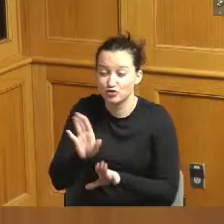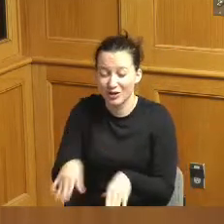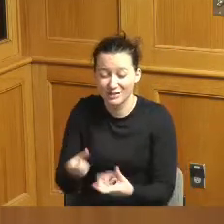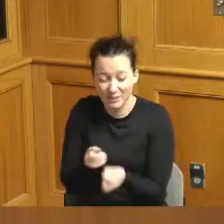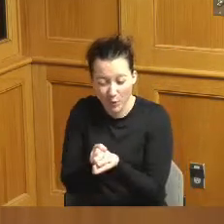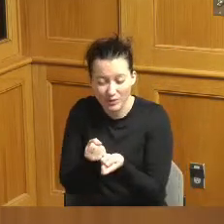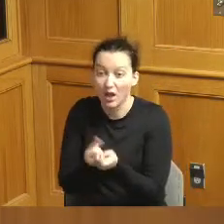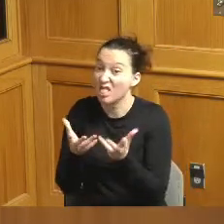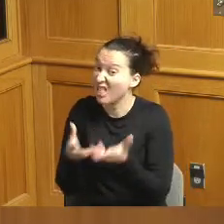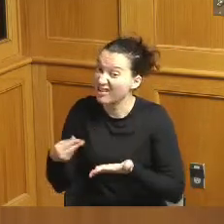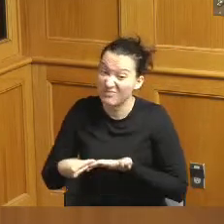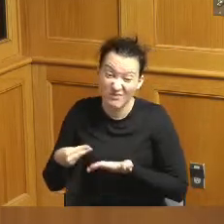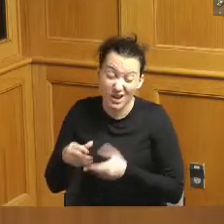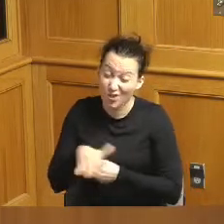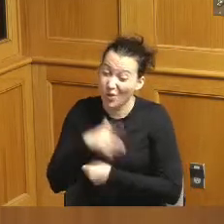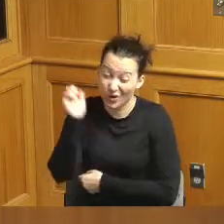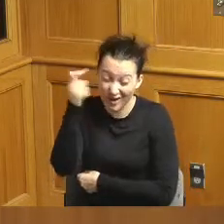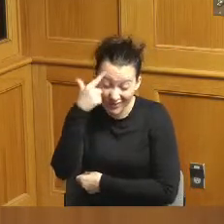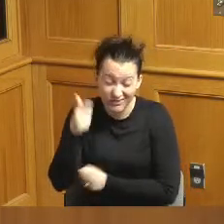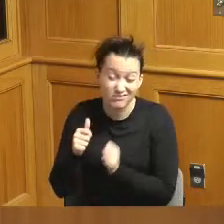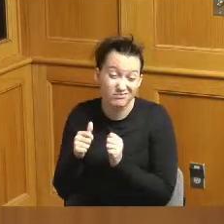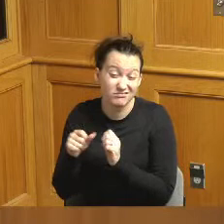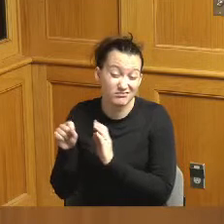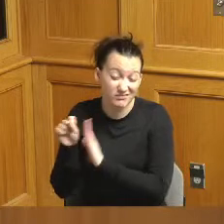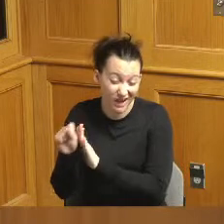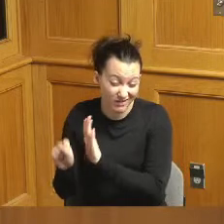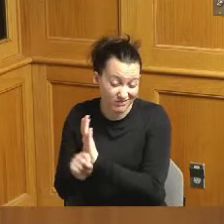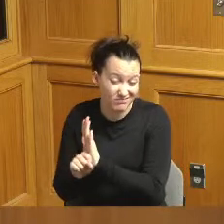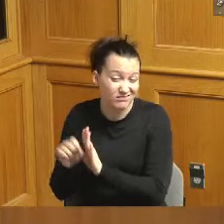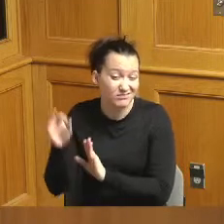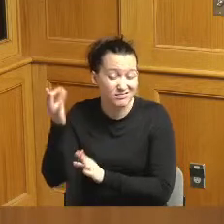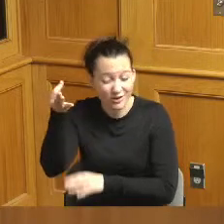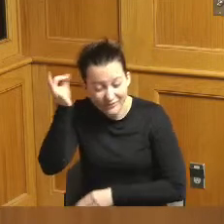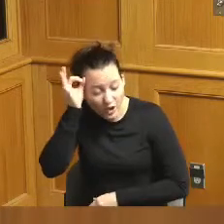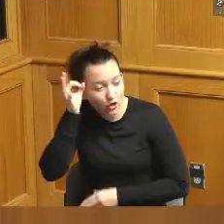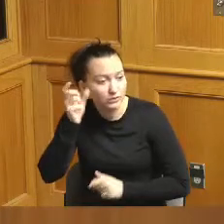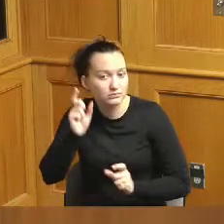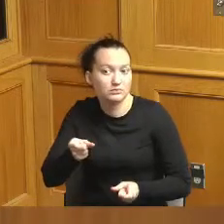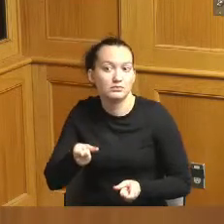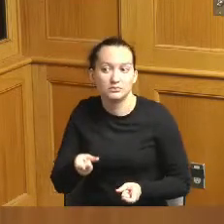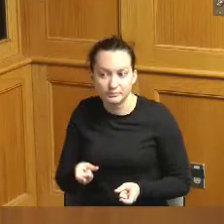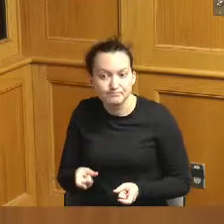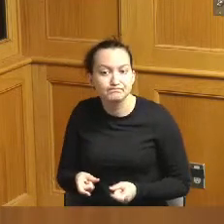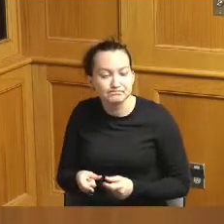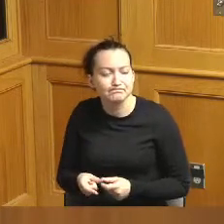a lot of money with local government through our state federal allocations that do I think helps